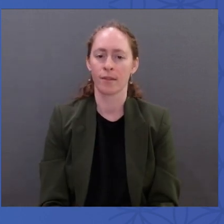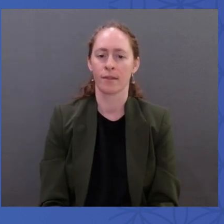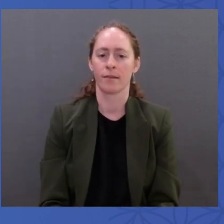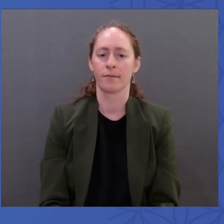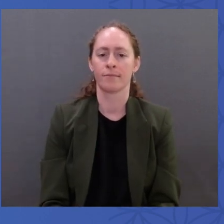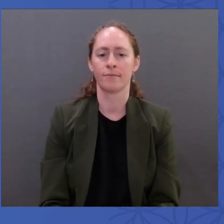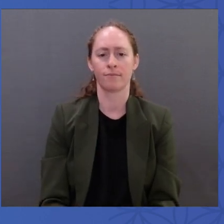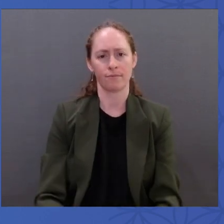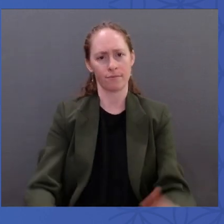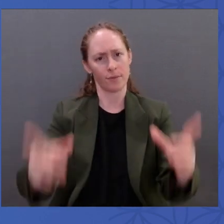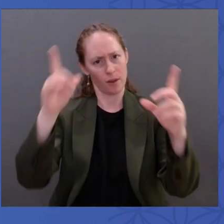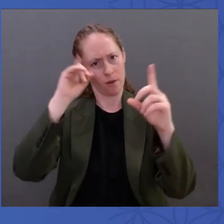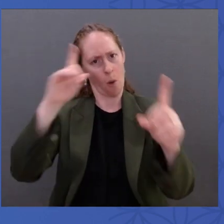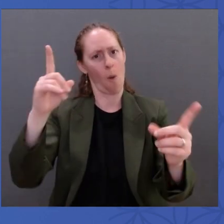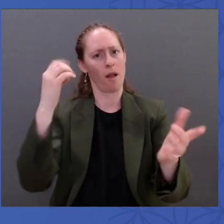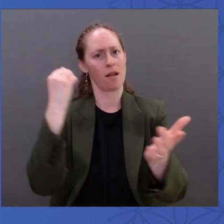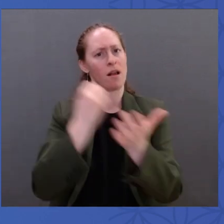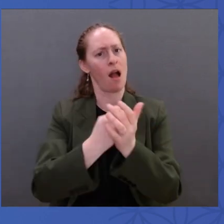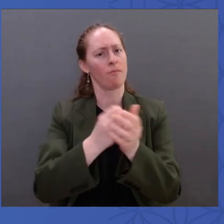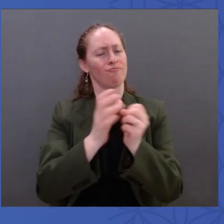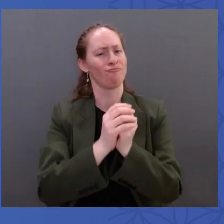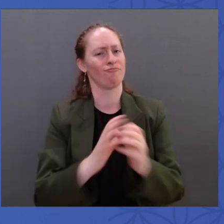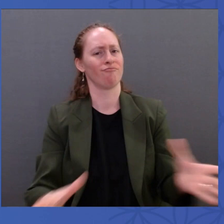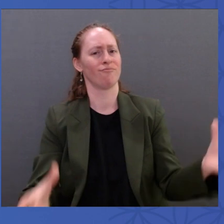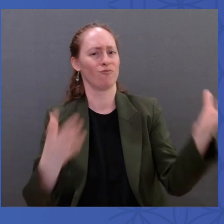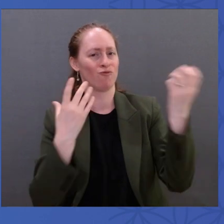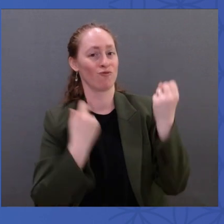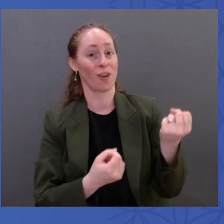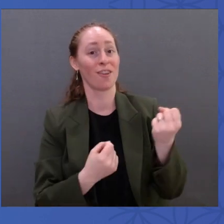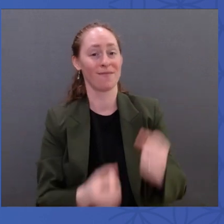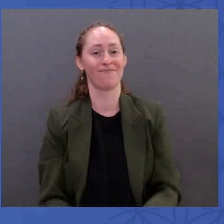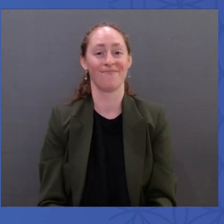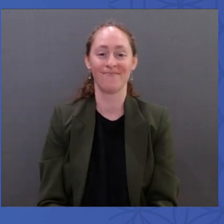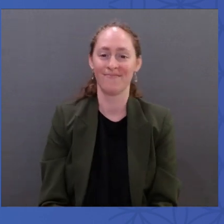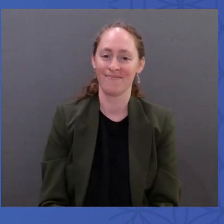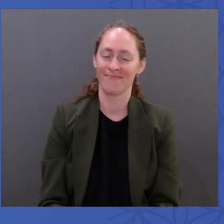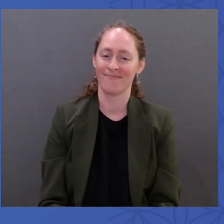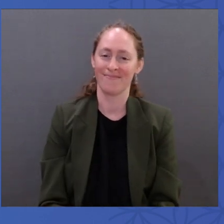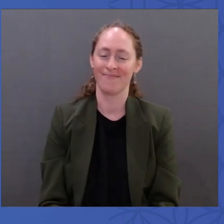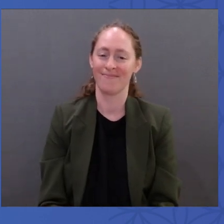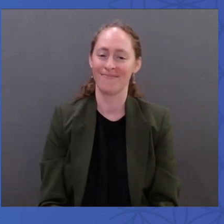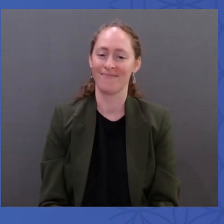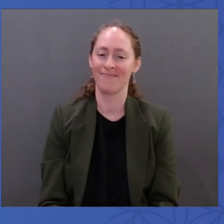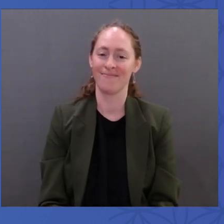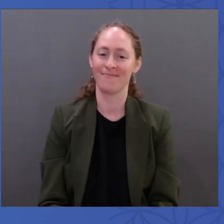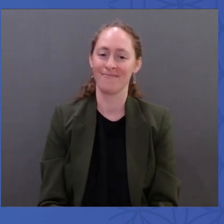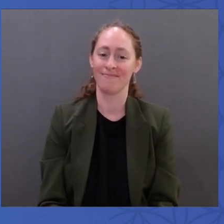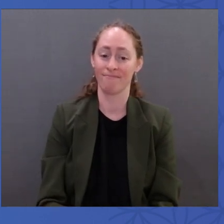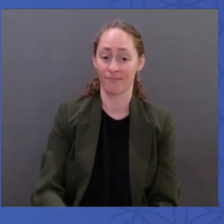Vietnam also participates in various initiatives. International connectivity. It is an active contributor to the joint efforts